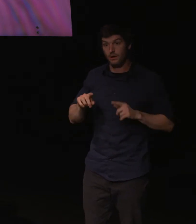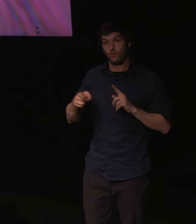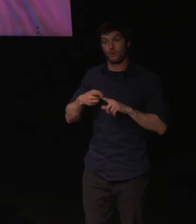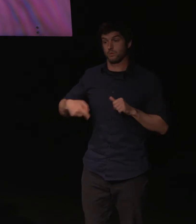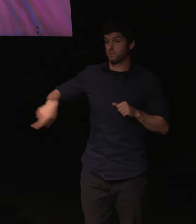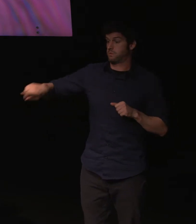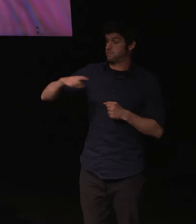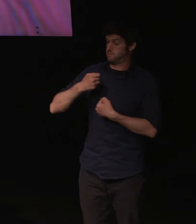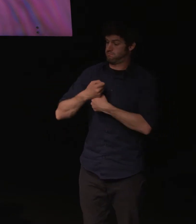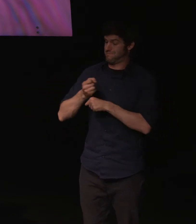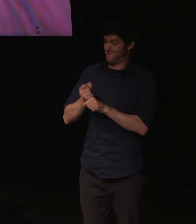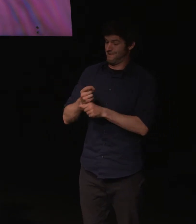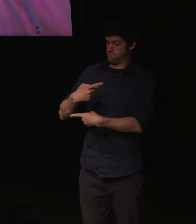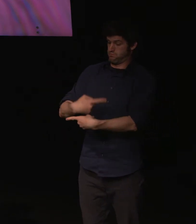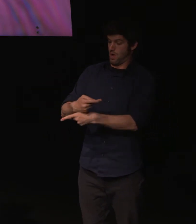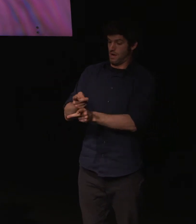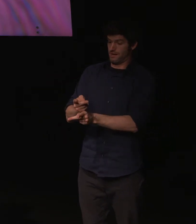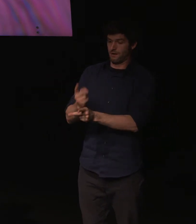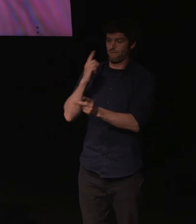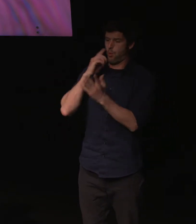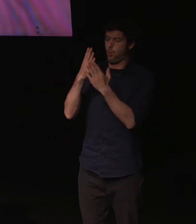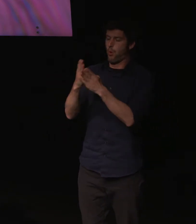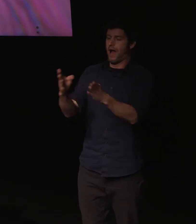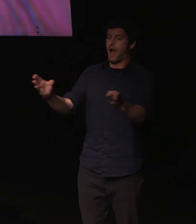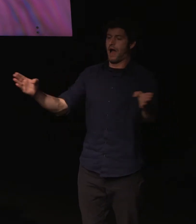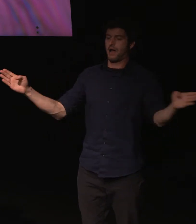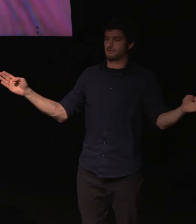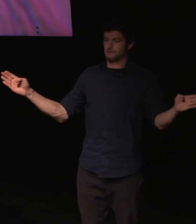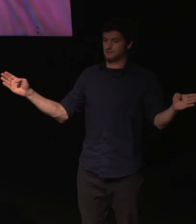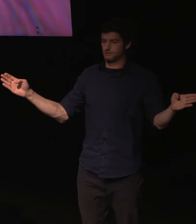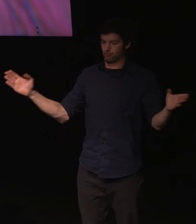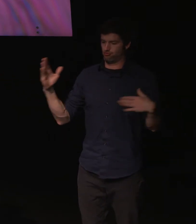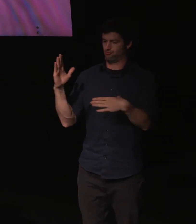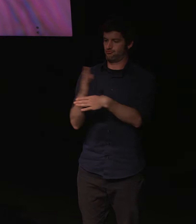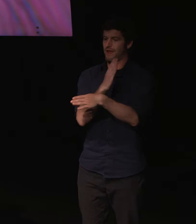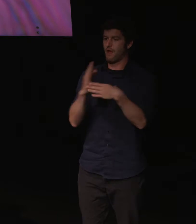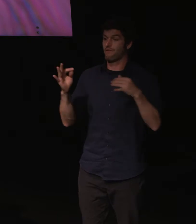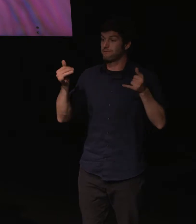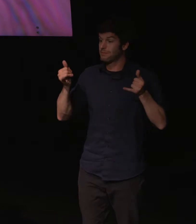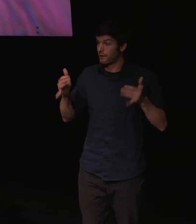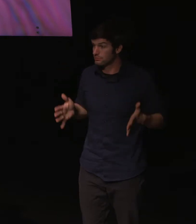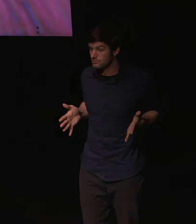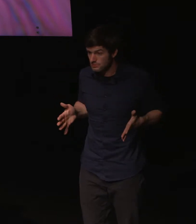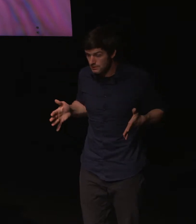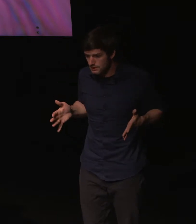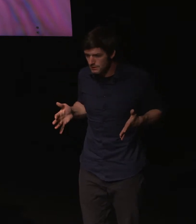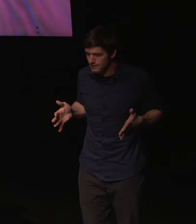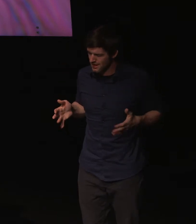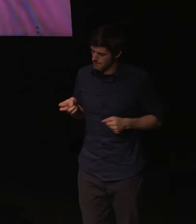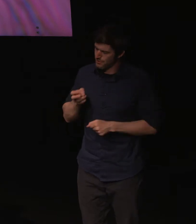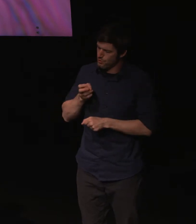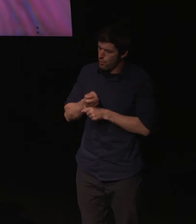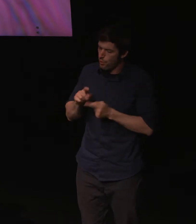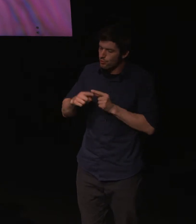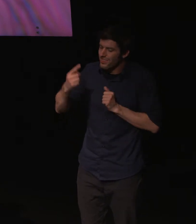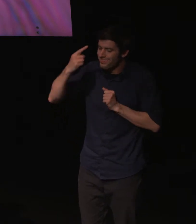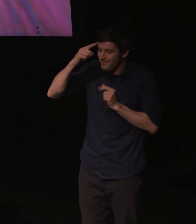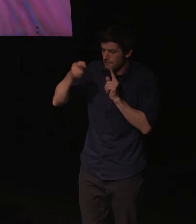for the widest swath of players possible, it can be hard to think about players with individual needs.